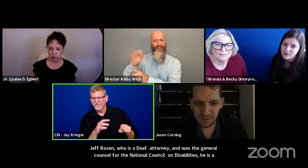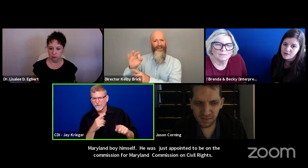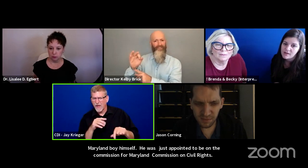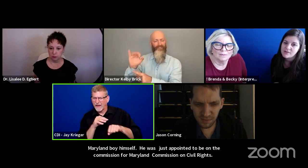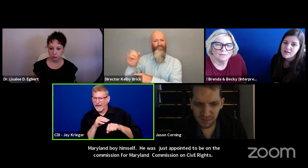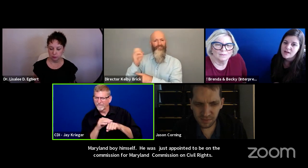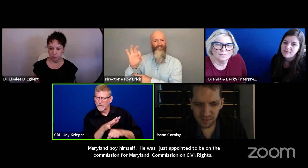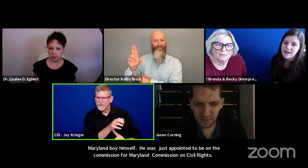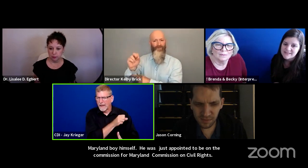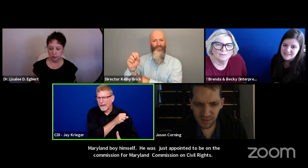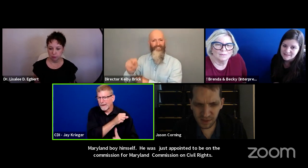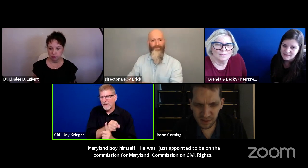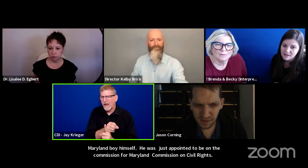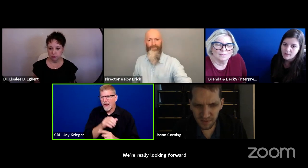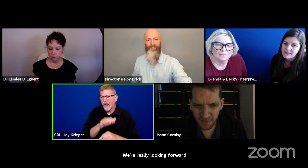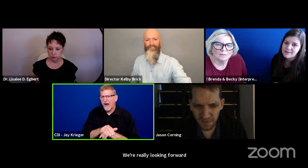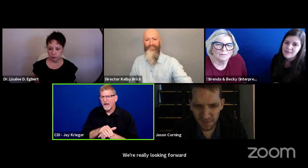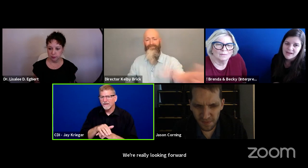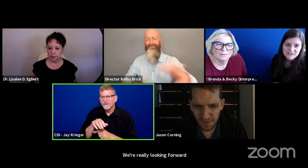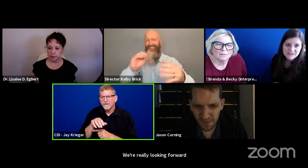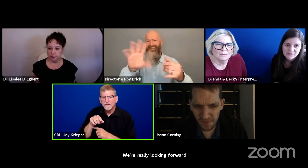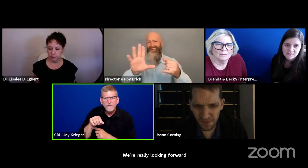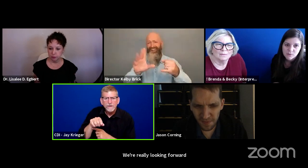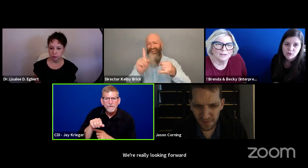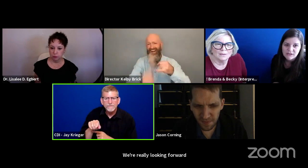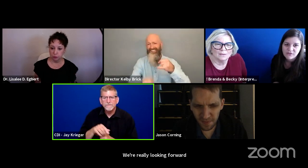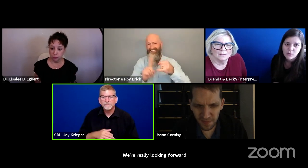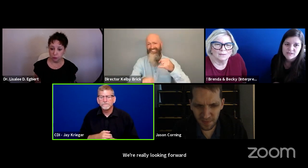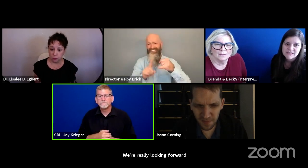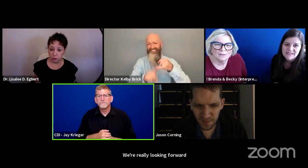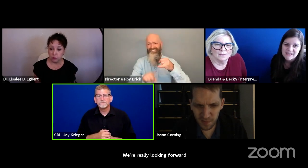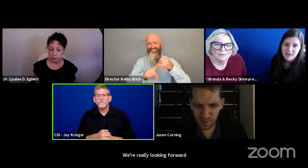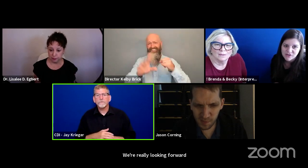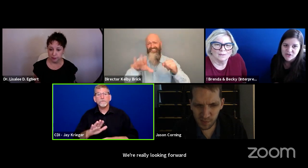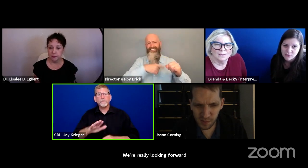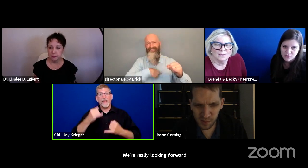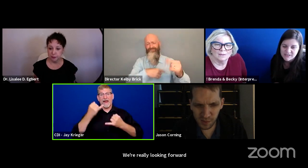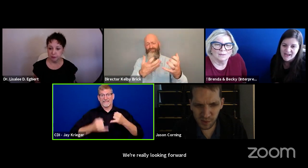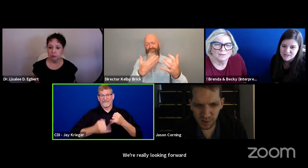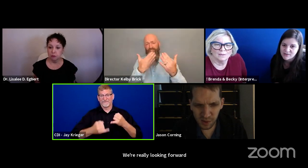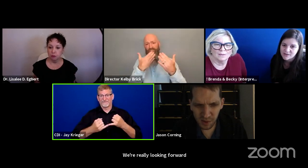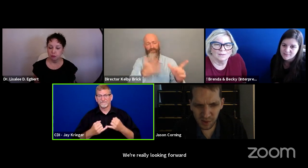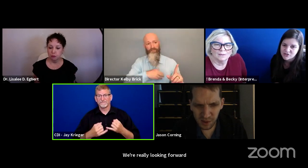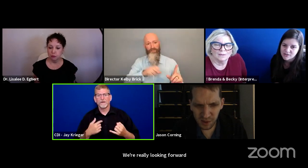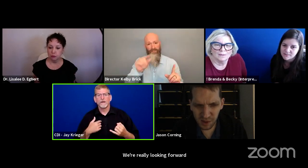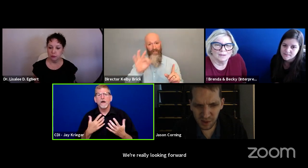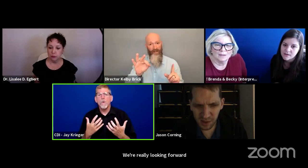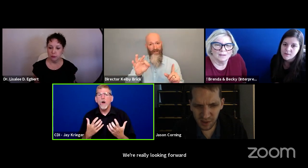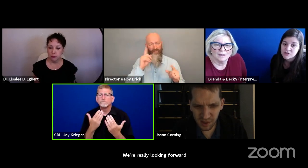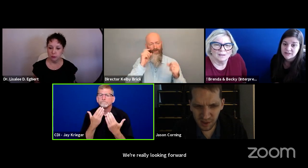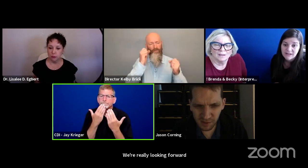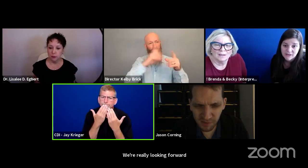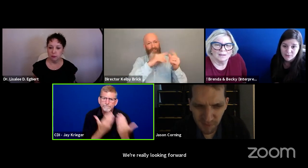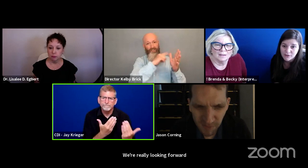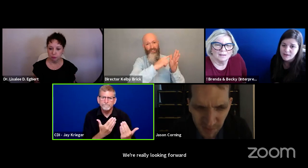Again, advising on the impact. We're looking forward to see the impact Jeff Rosen has on the commission. There's a lot going on.